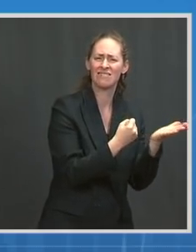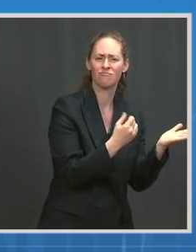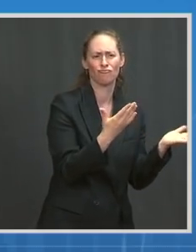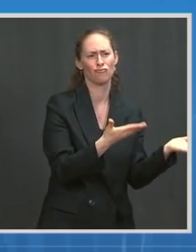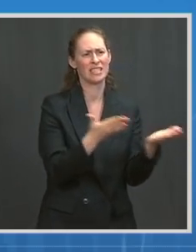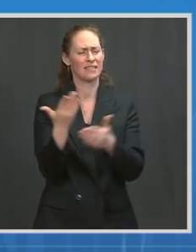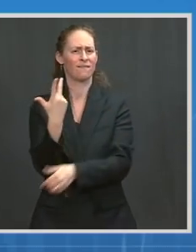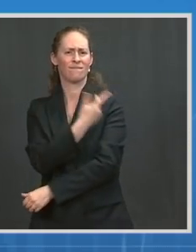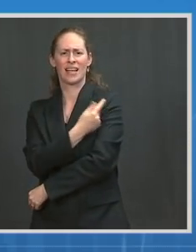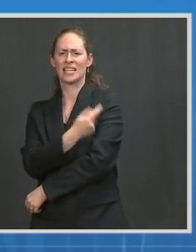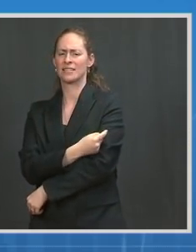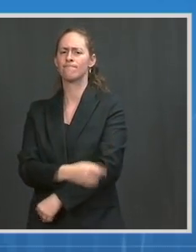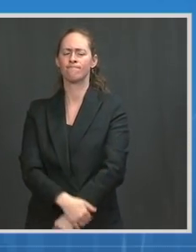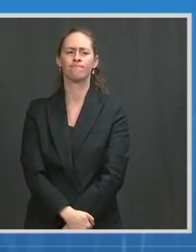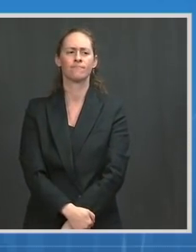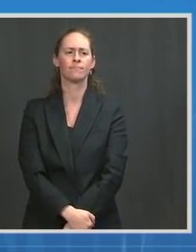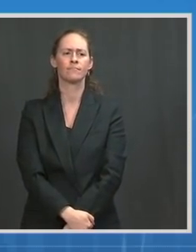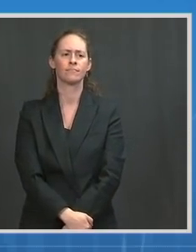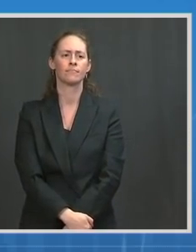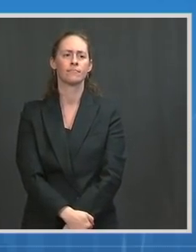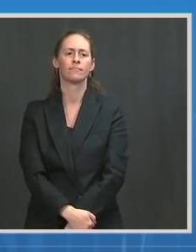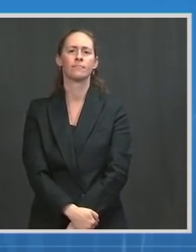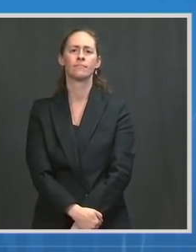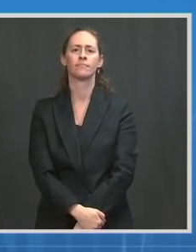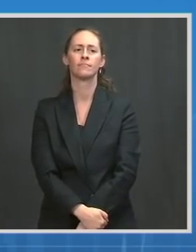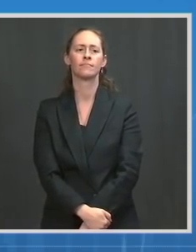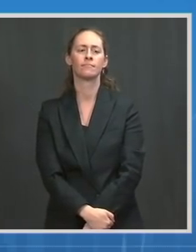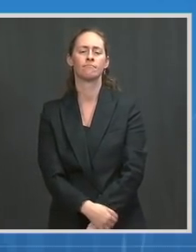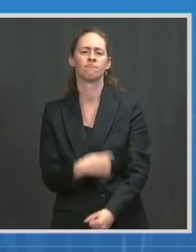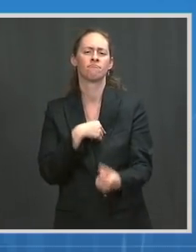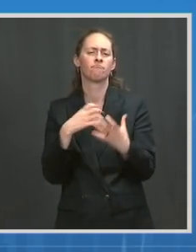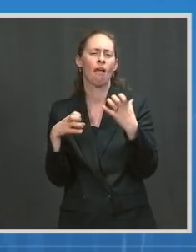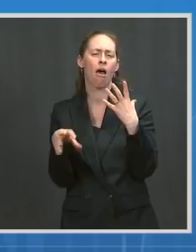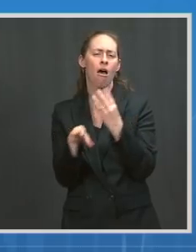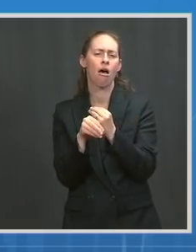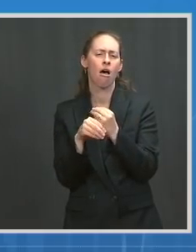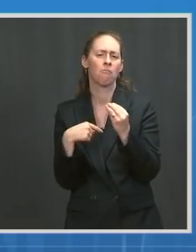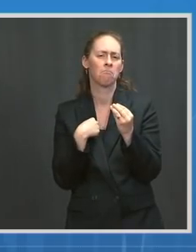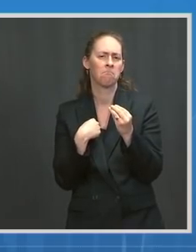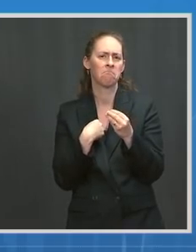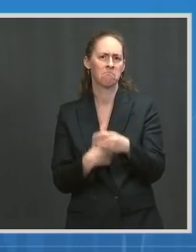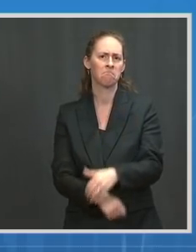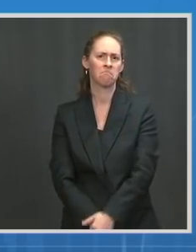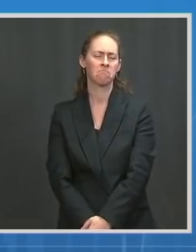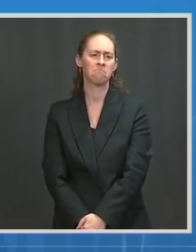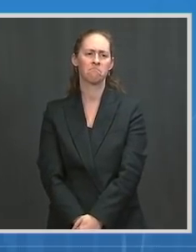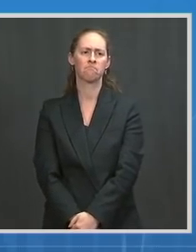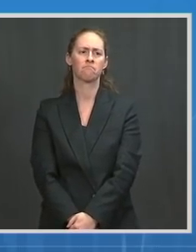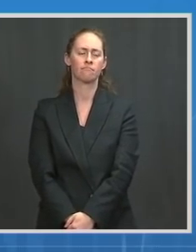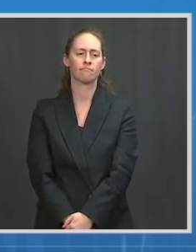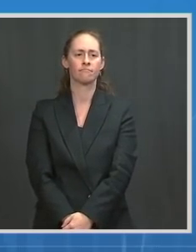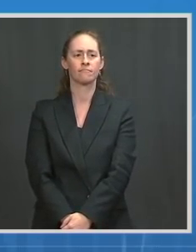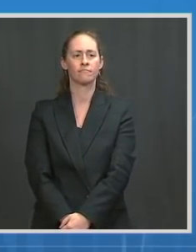Mr. Slavitt: Let me just add a couple of measures. First of all: While vaccines are great and they're having a massive impact,